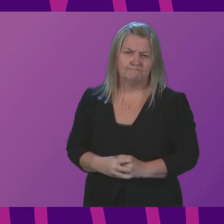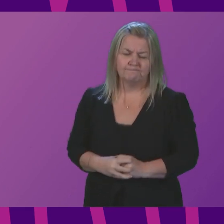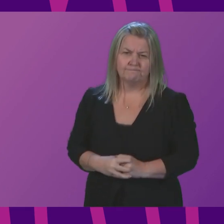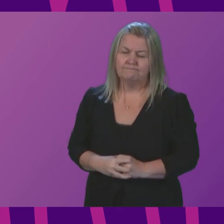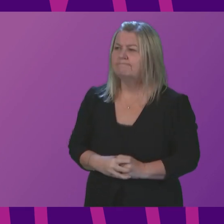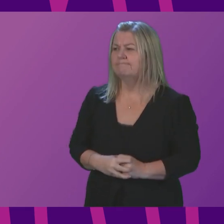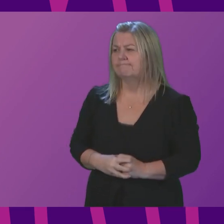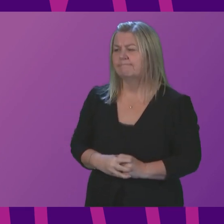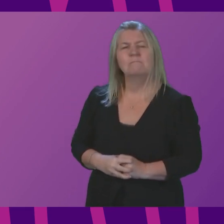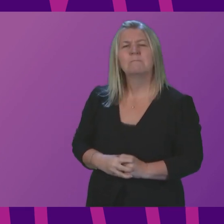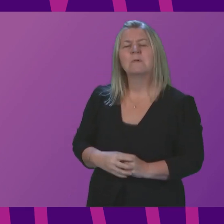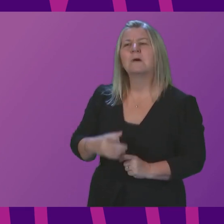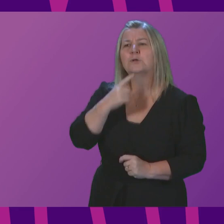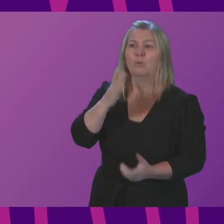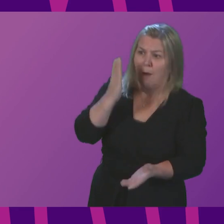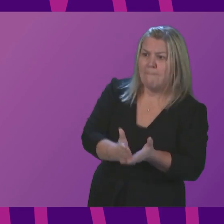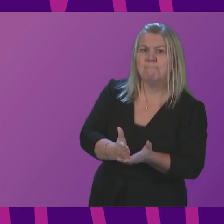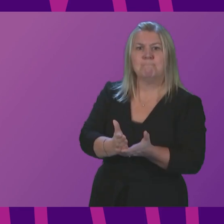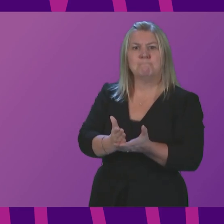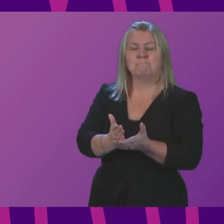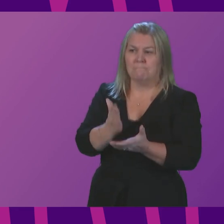I do not want to say definitively that this is the case here, but everybody in the chamber